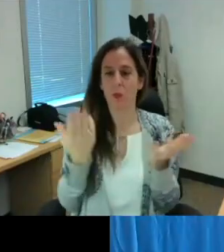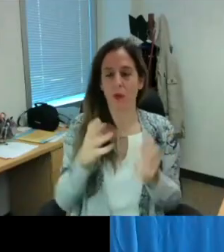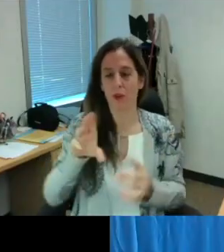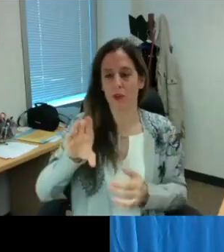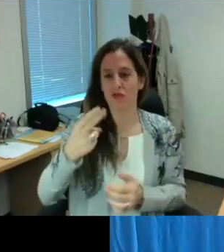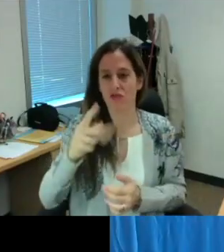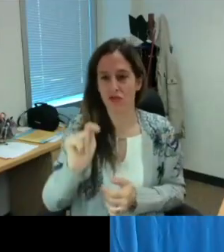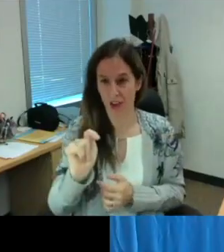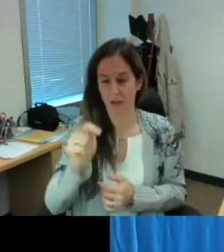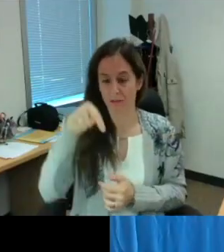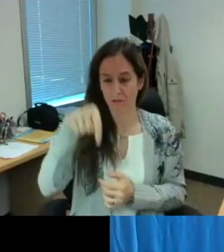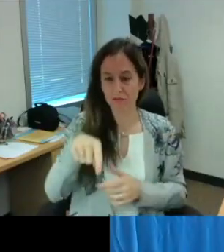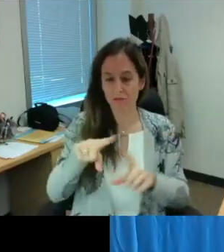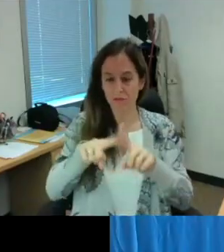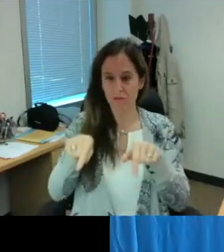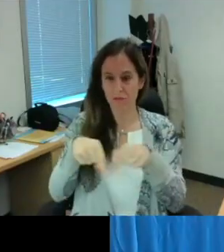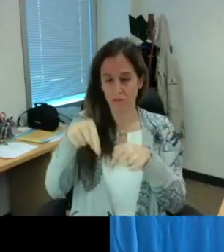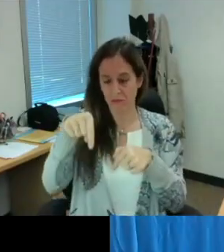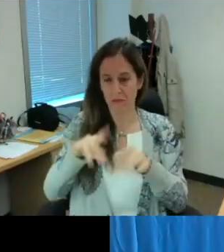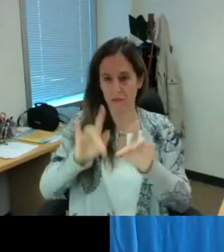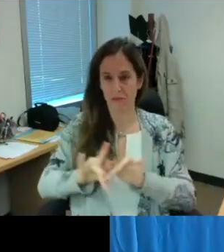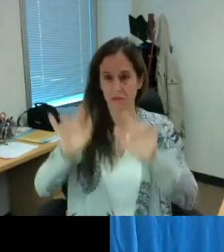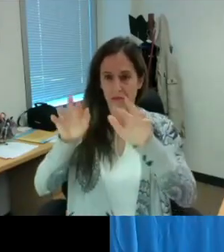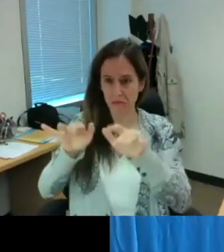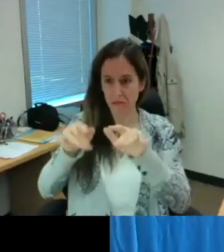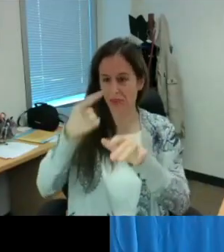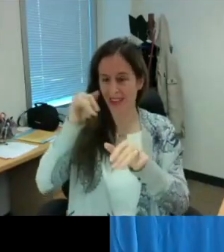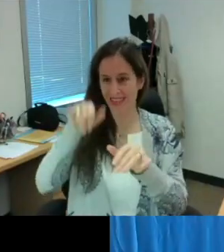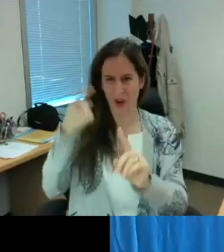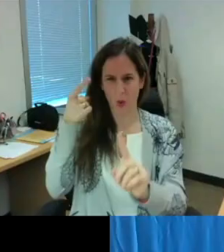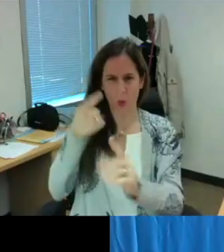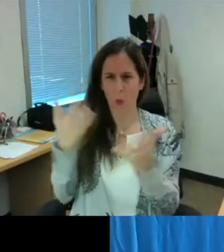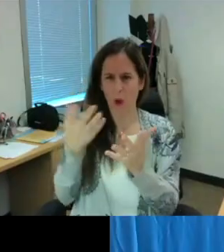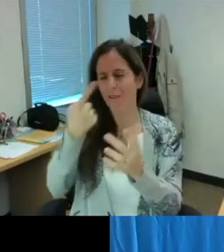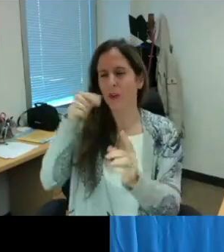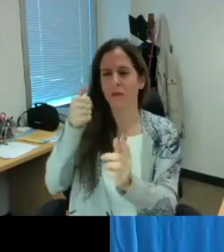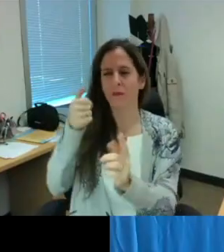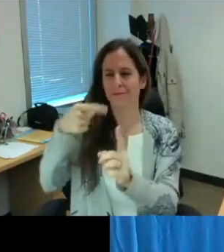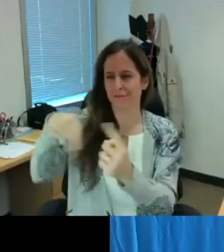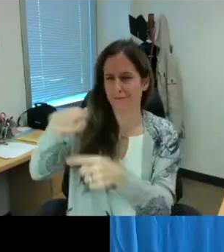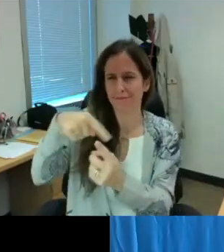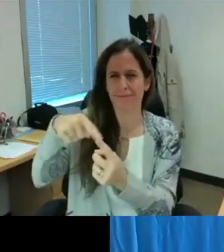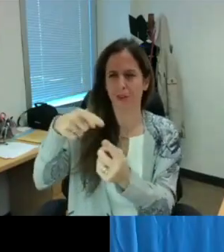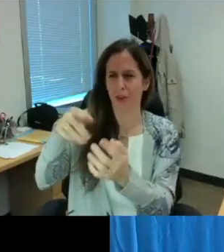for people who want to share thoughts about the talk they can use the chat feature and